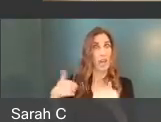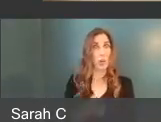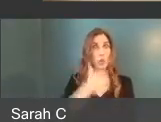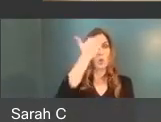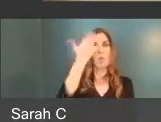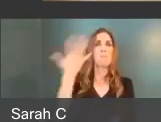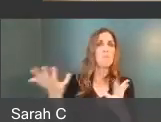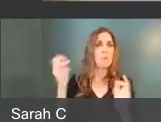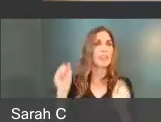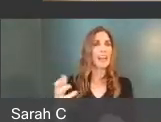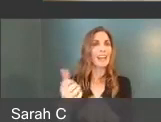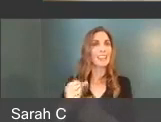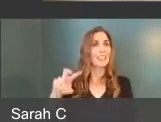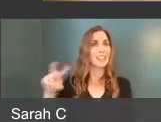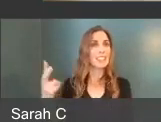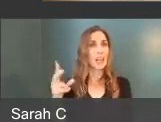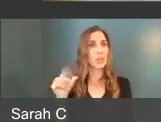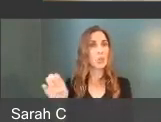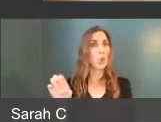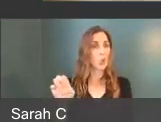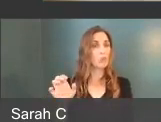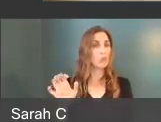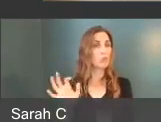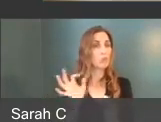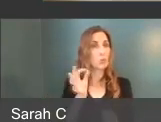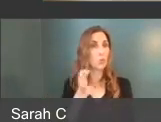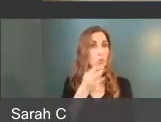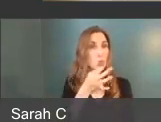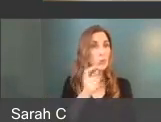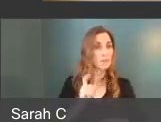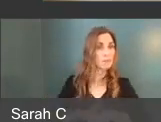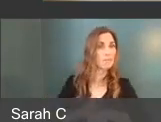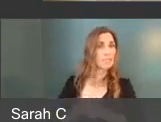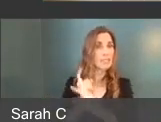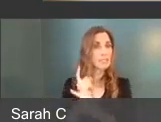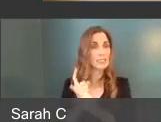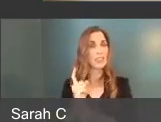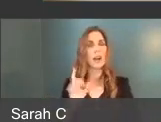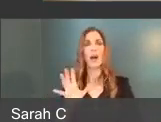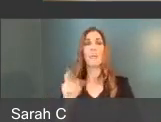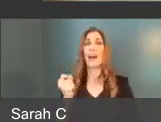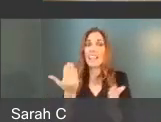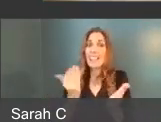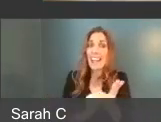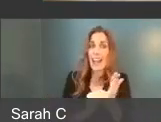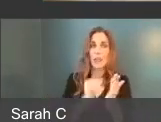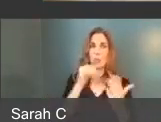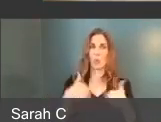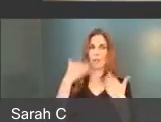doses in a fairly timely manner but again, I don't have that information and so these are the things that